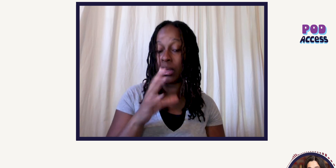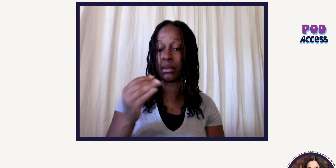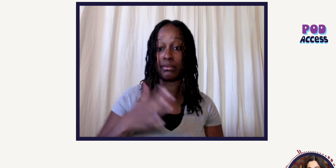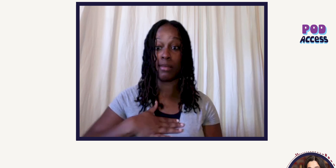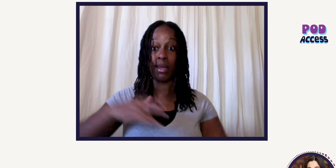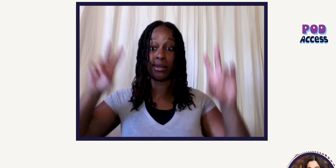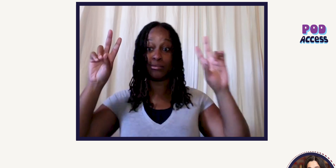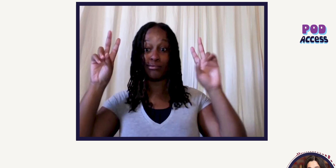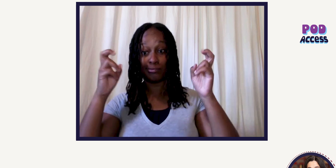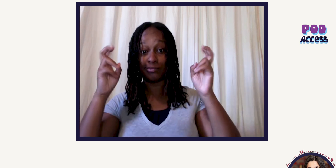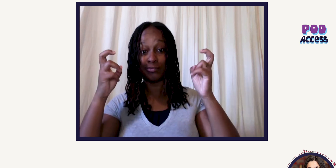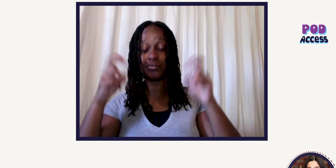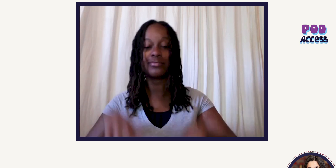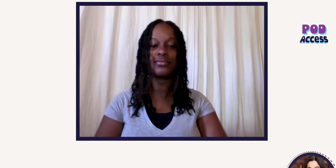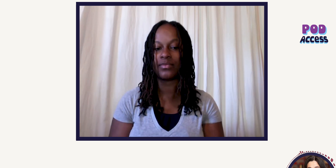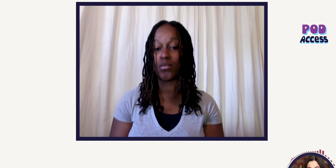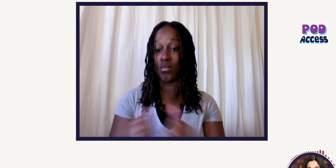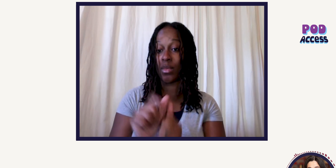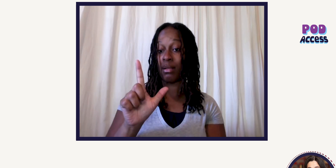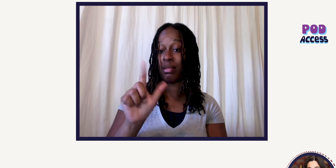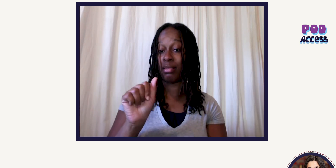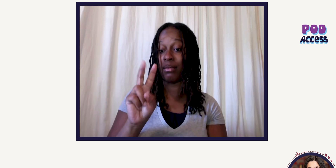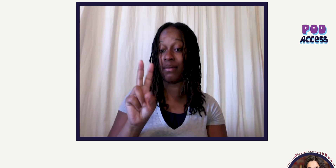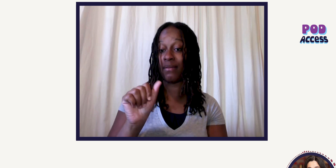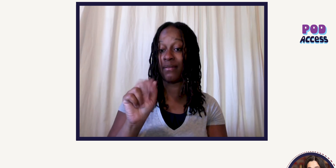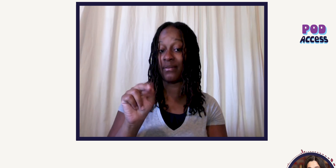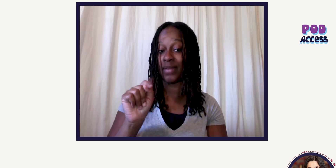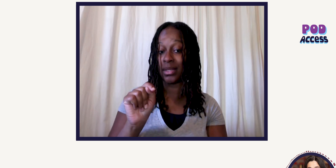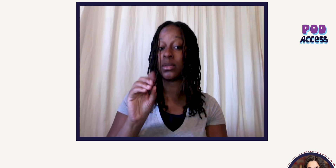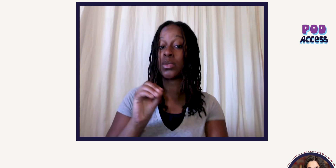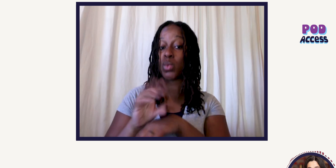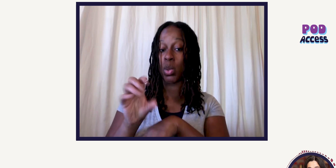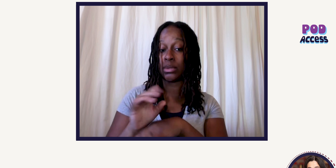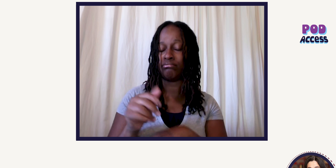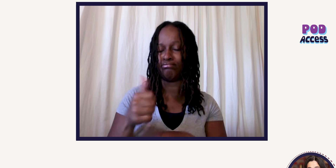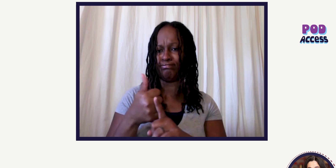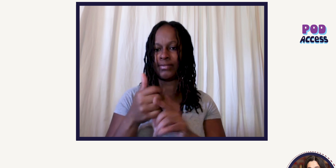with LaVant Consulting is Lead Consultant of Content Marketing and Strategy.